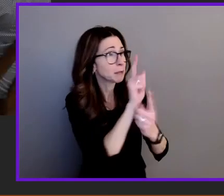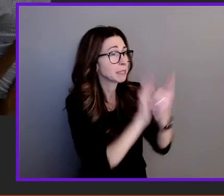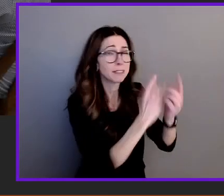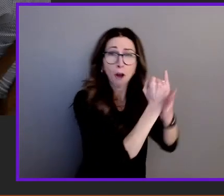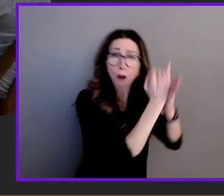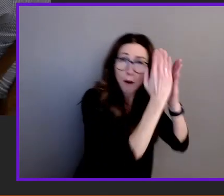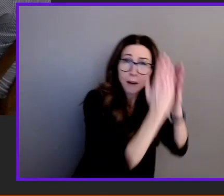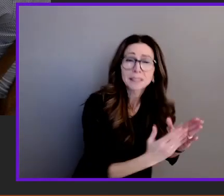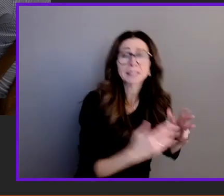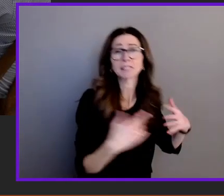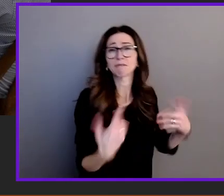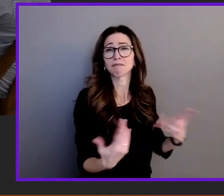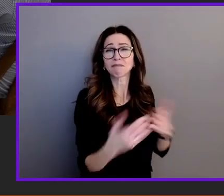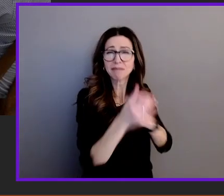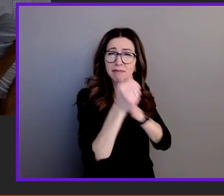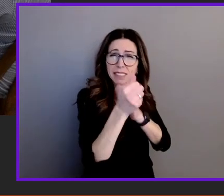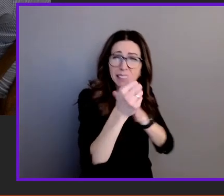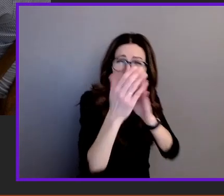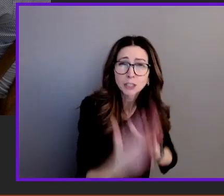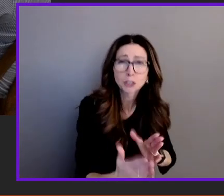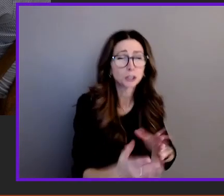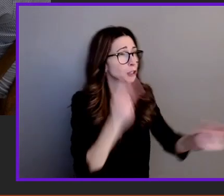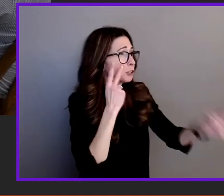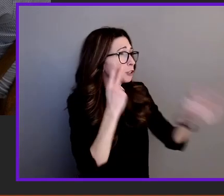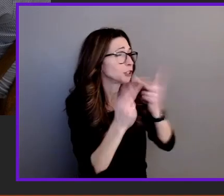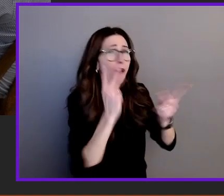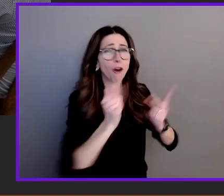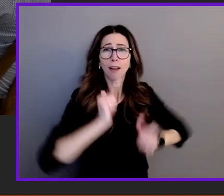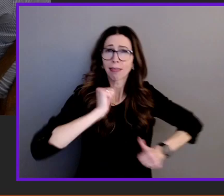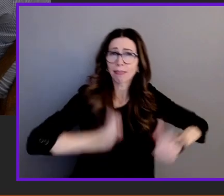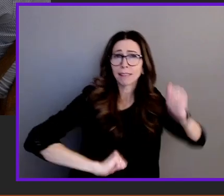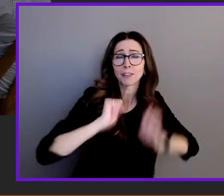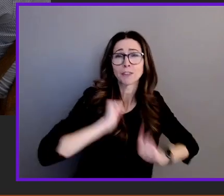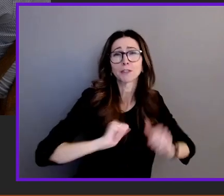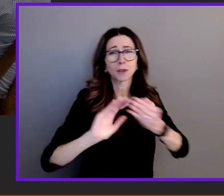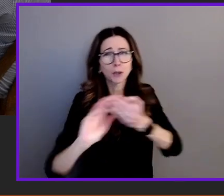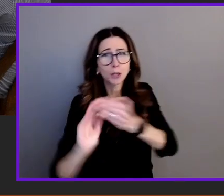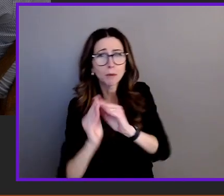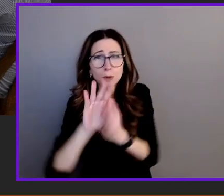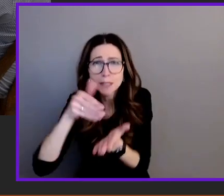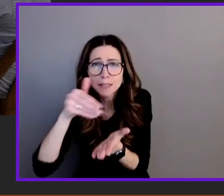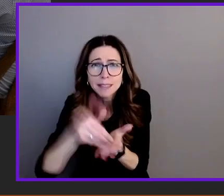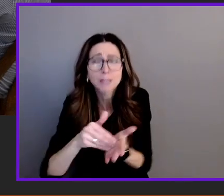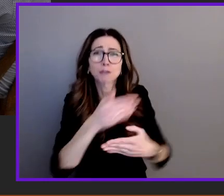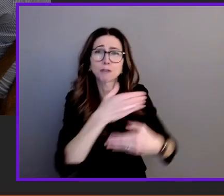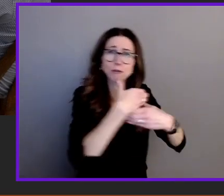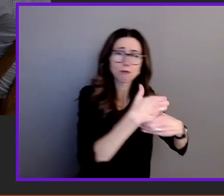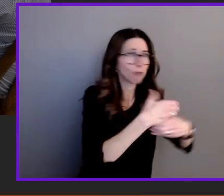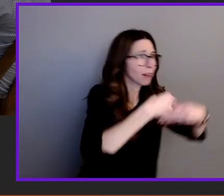workers in their studios, theaters, community centres, and craft stores. We also had constructive exchanges